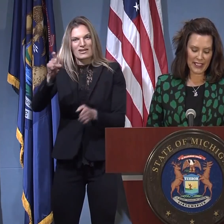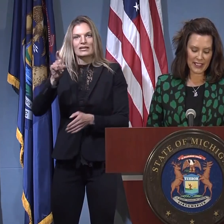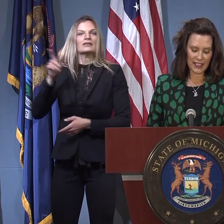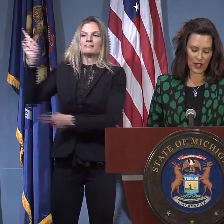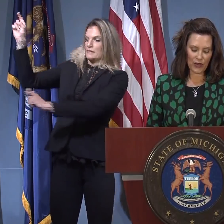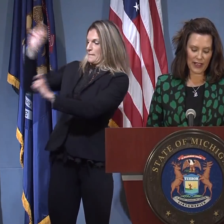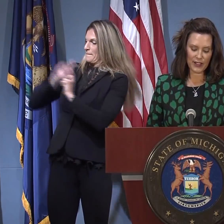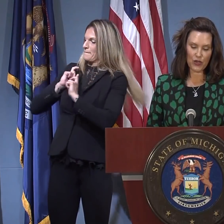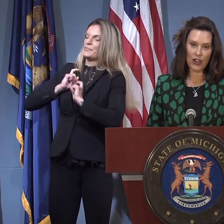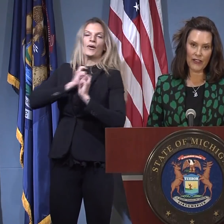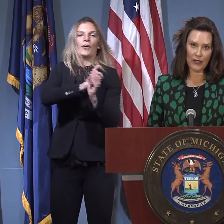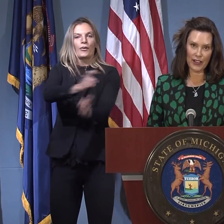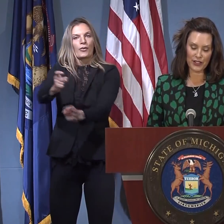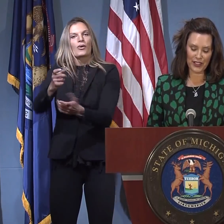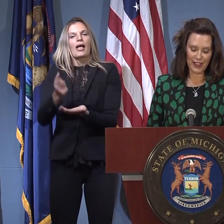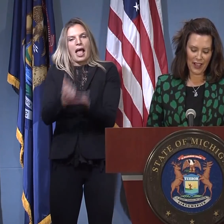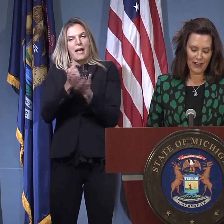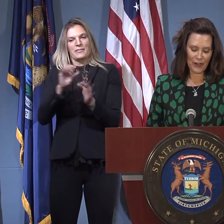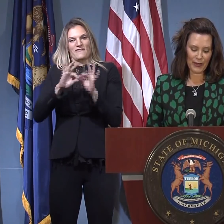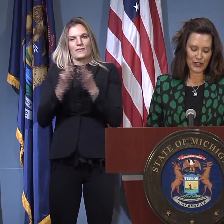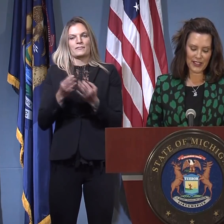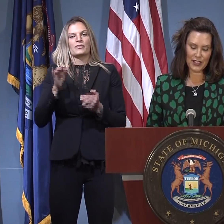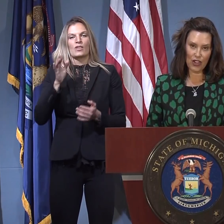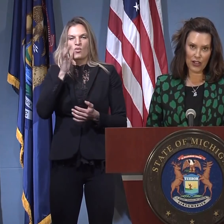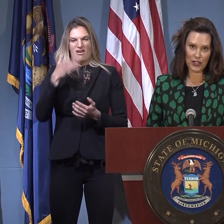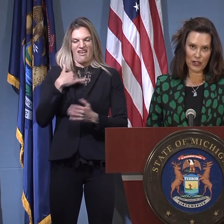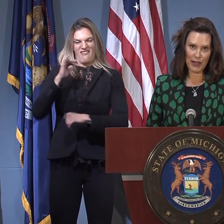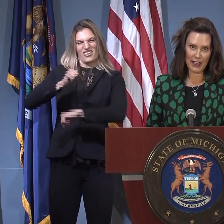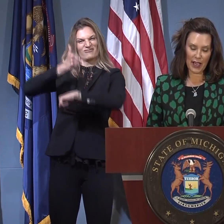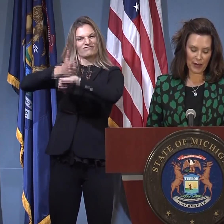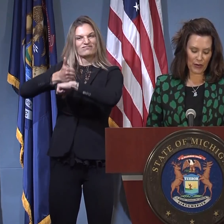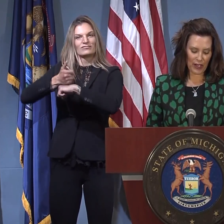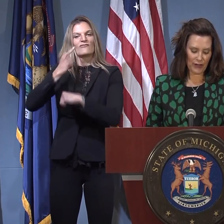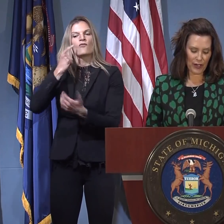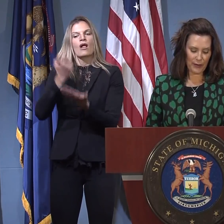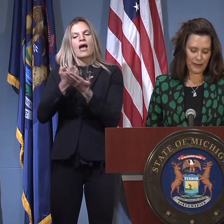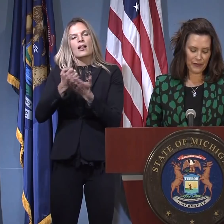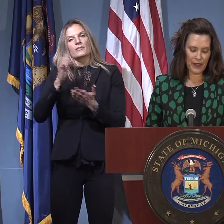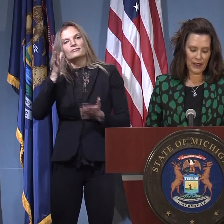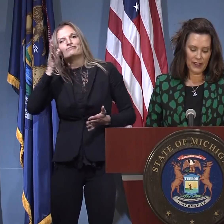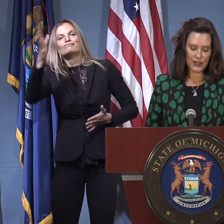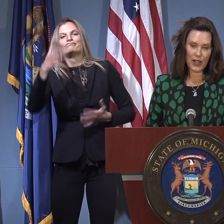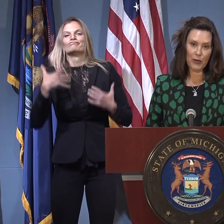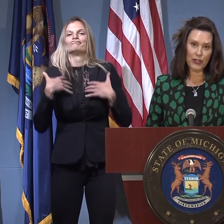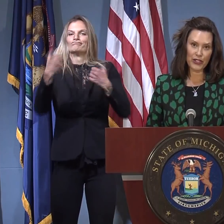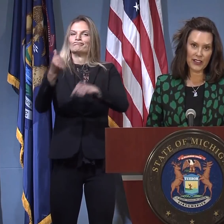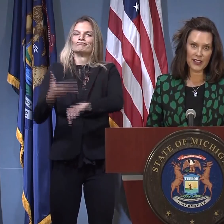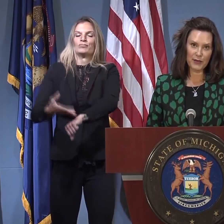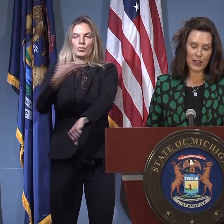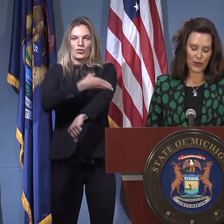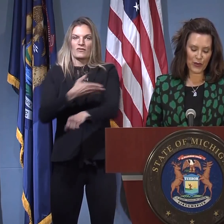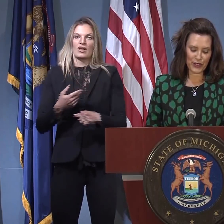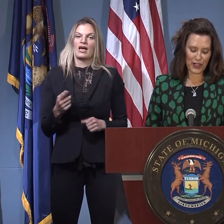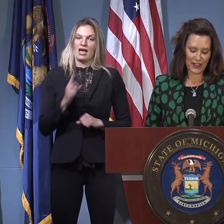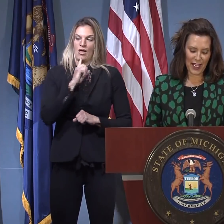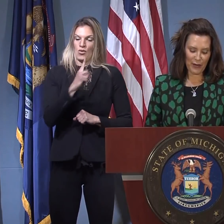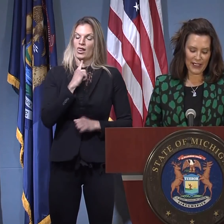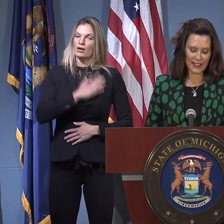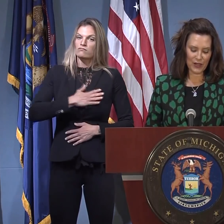WILL BUILD ON ADDITIONAL COVID-19 BUSINESS RELIEF EFFORTS THROUGH THE MED DR. CREATE STRANGE FOUNDATION FOR